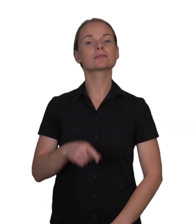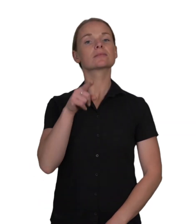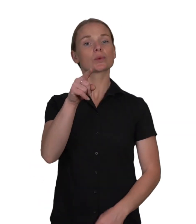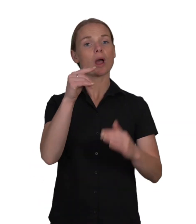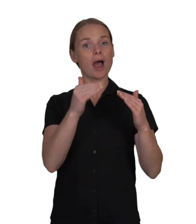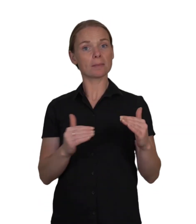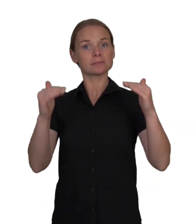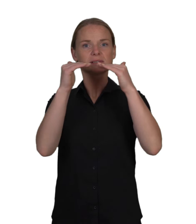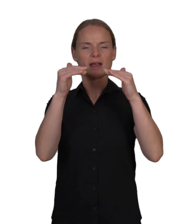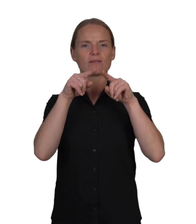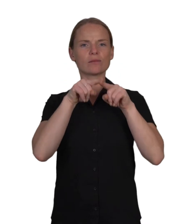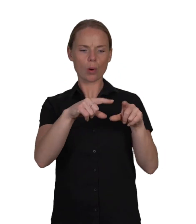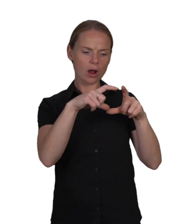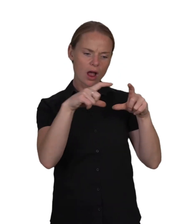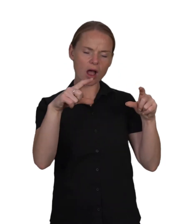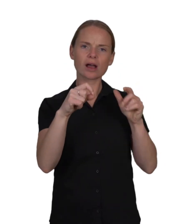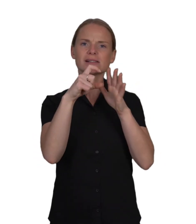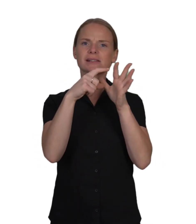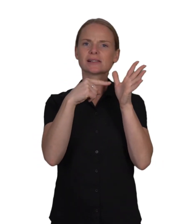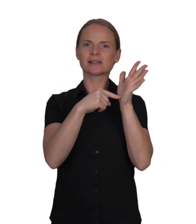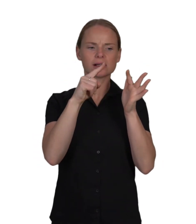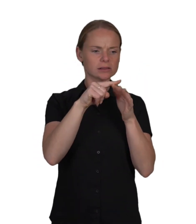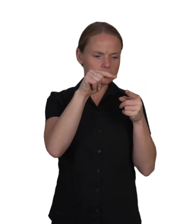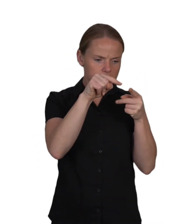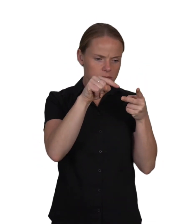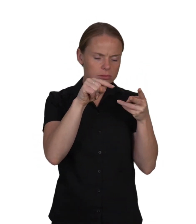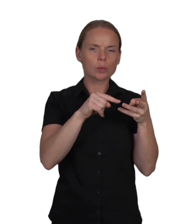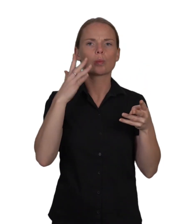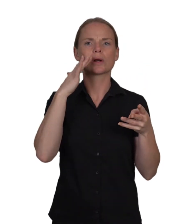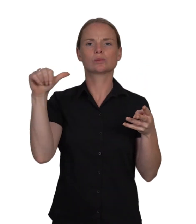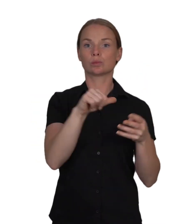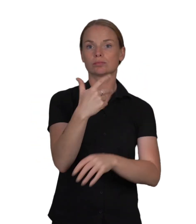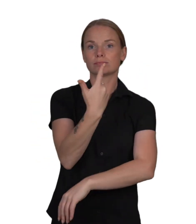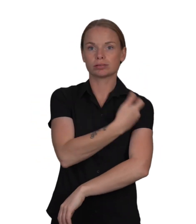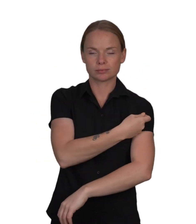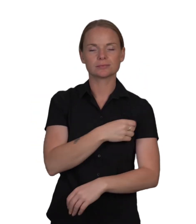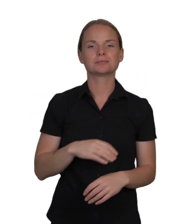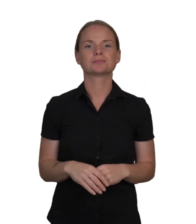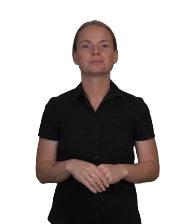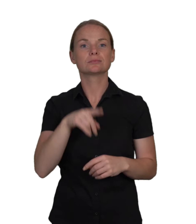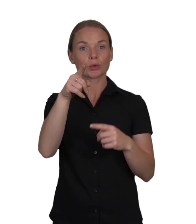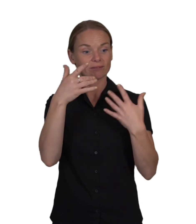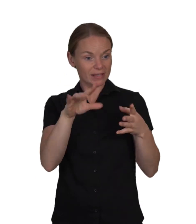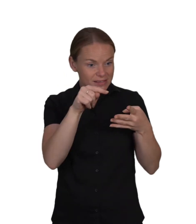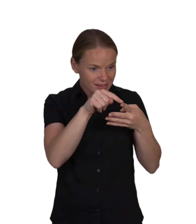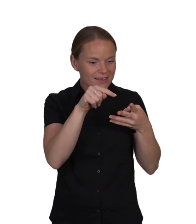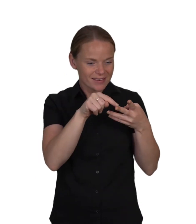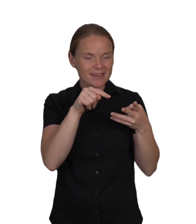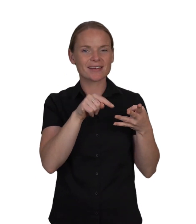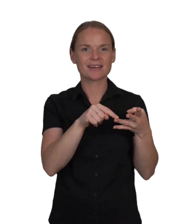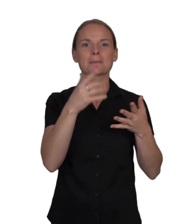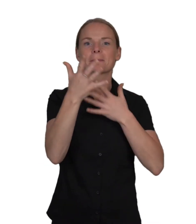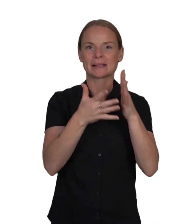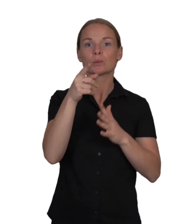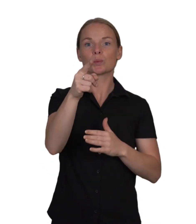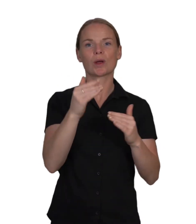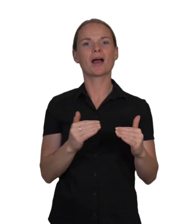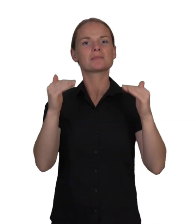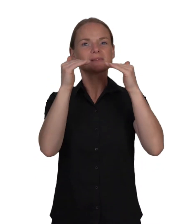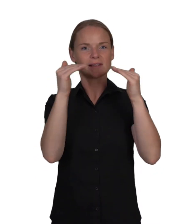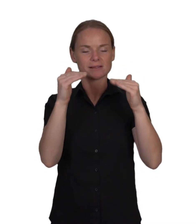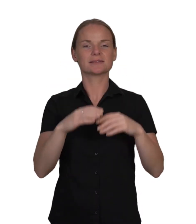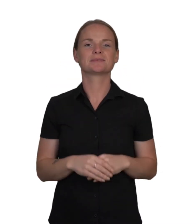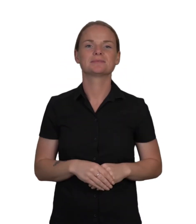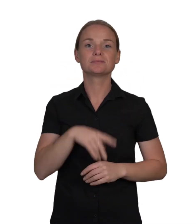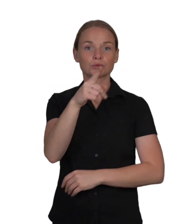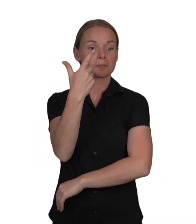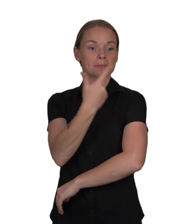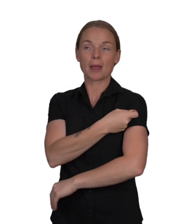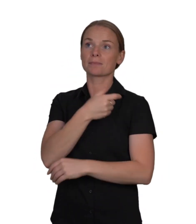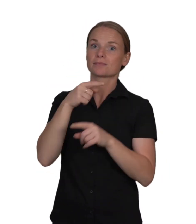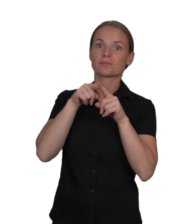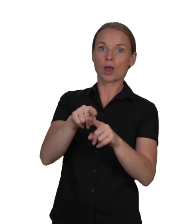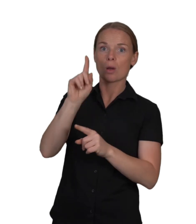To be considered up to date with COVID-19 vaccination, you must have completed all the doses